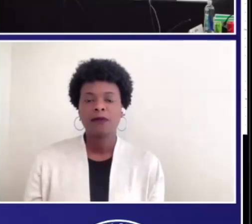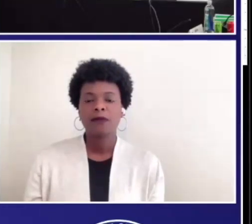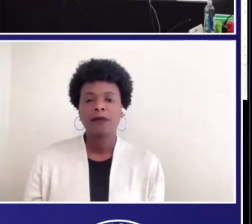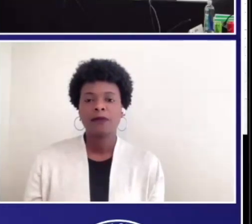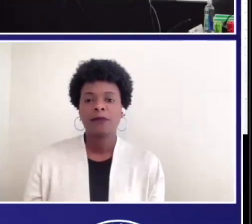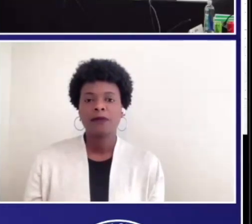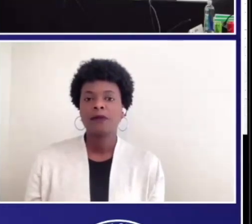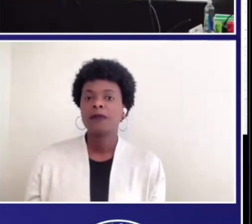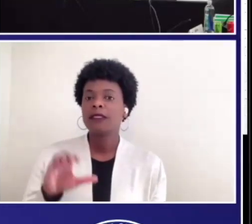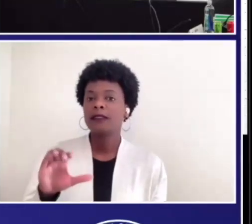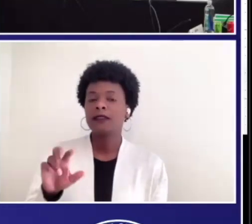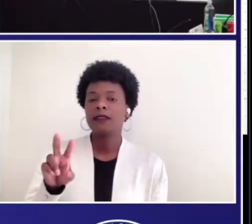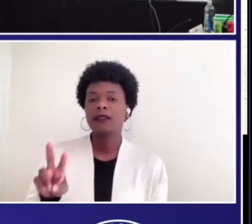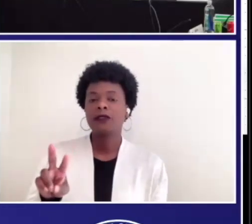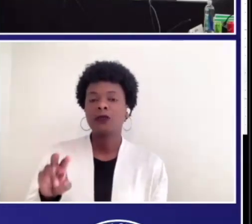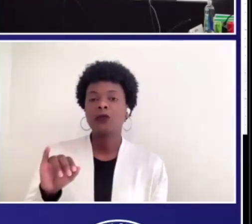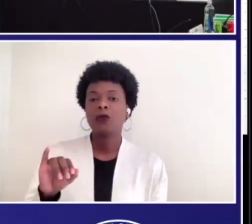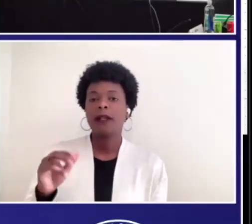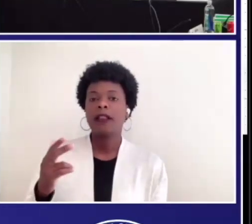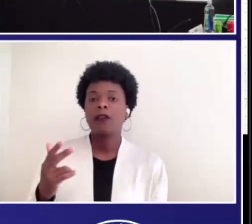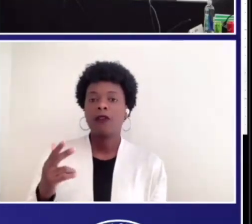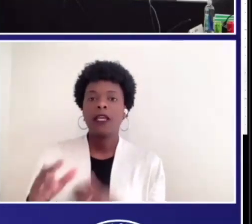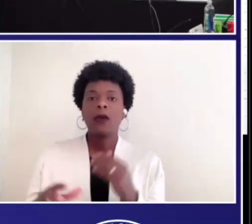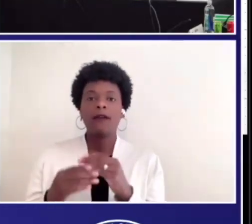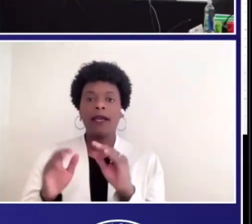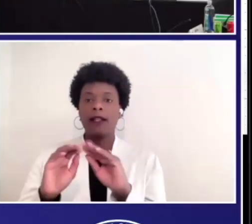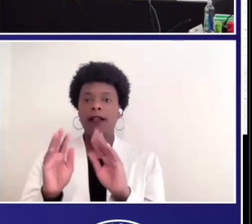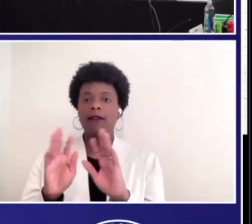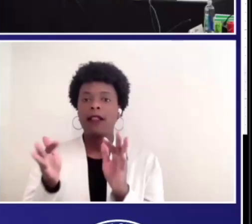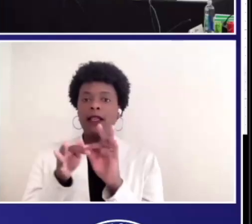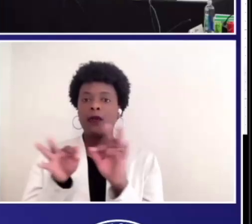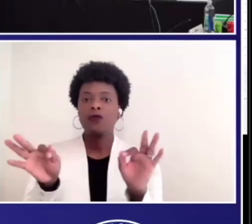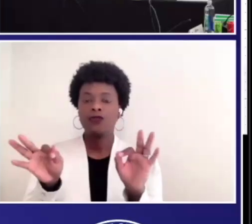(c)(2) Romanette three, we have added clarifying language in